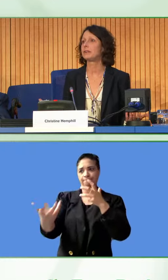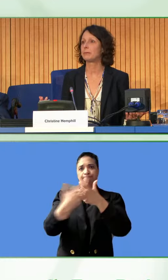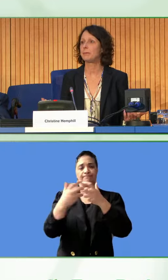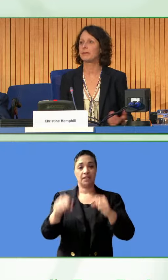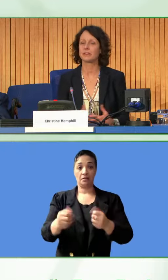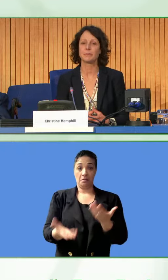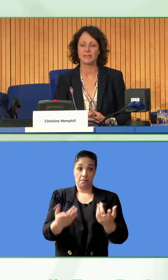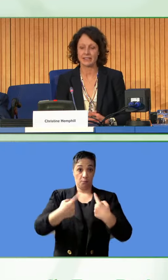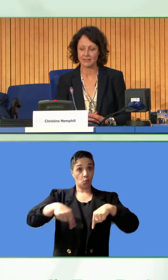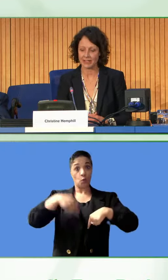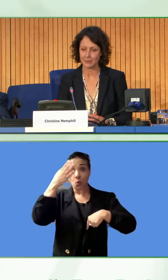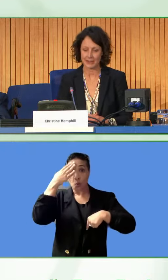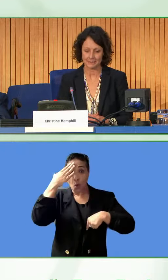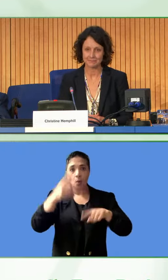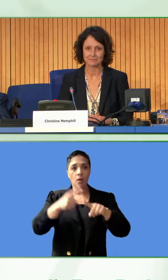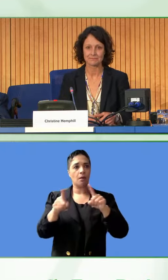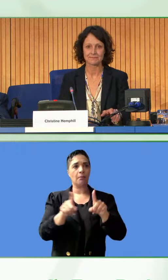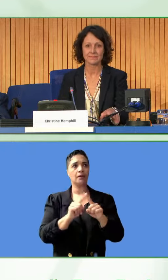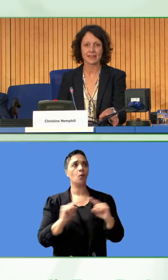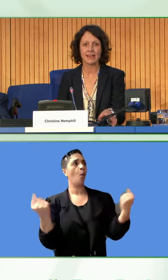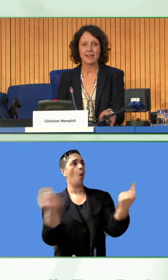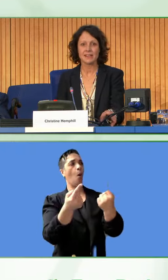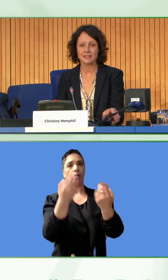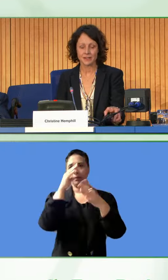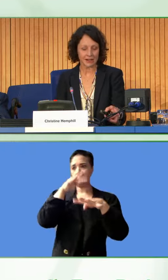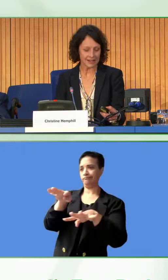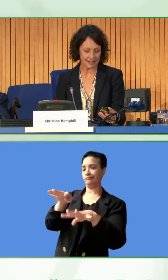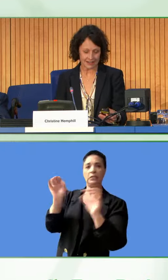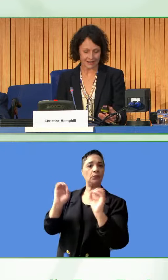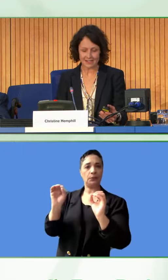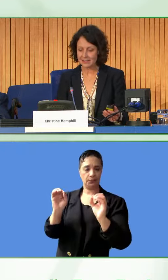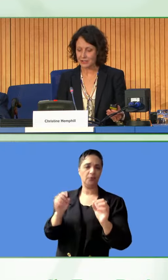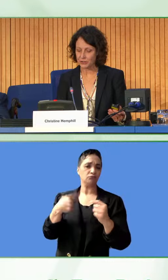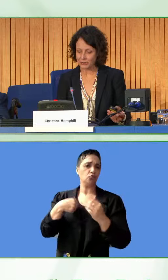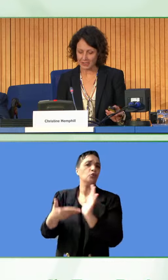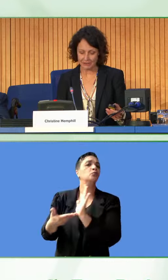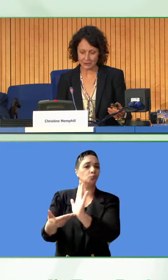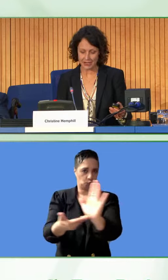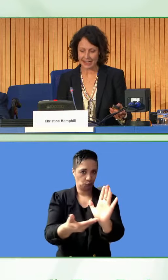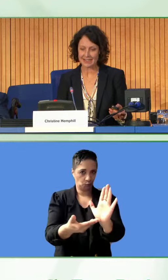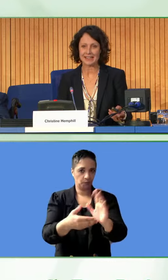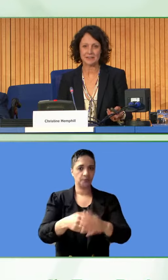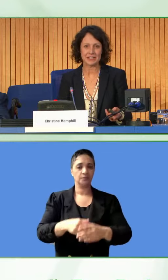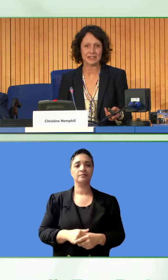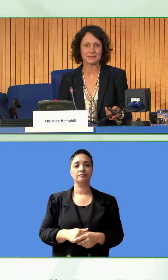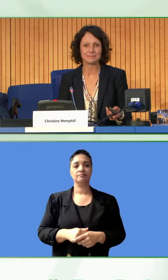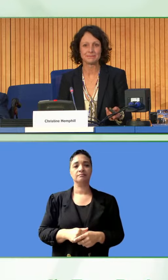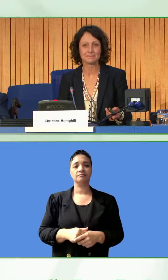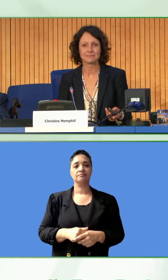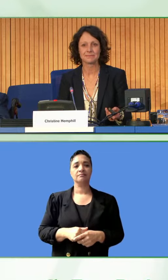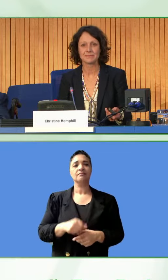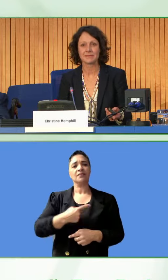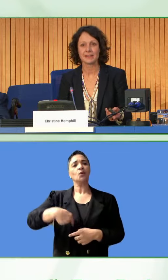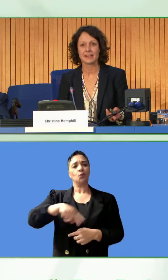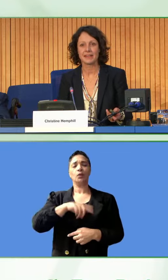not be so aware of. This is the drawing of jugaad innovation.